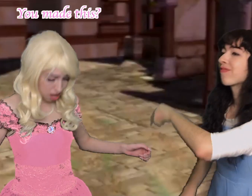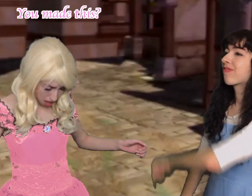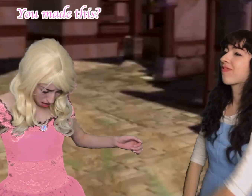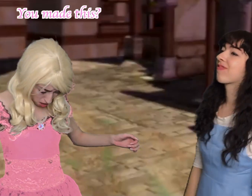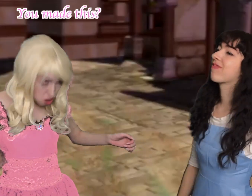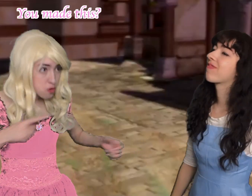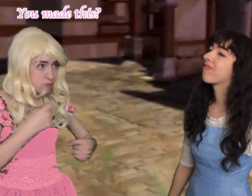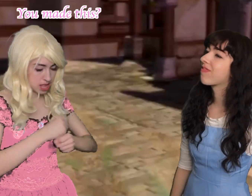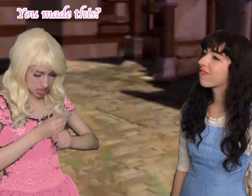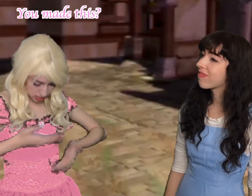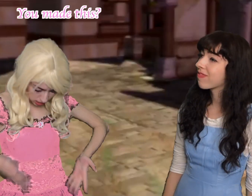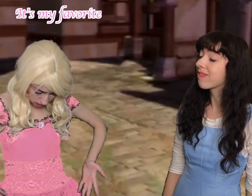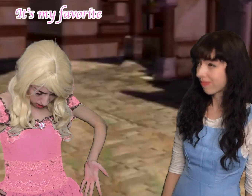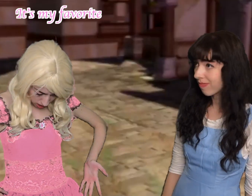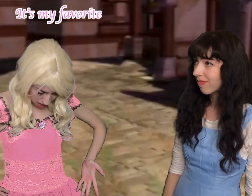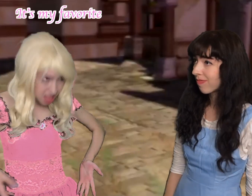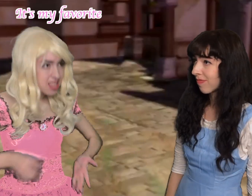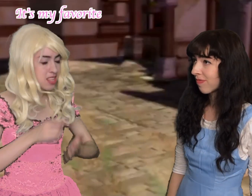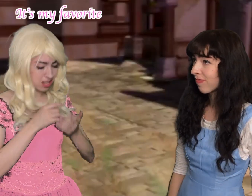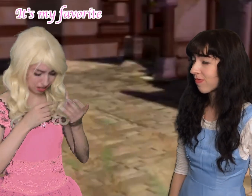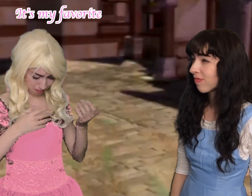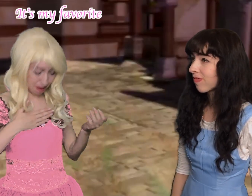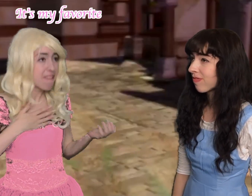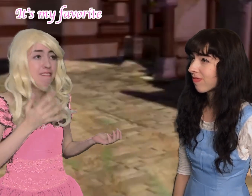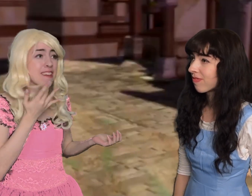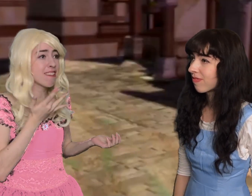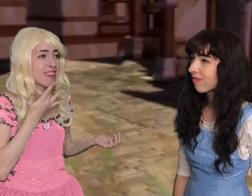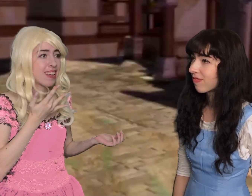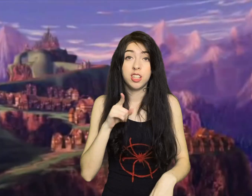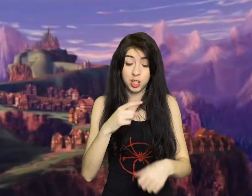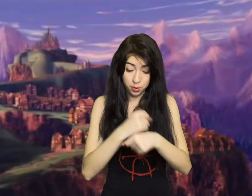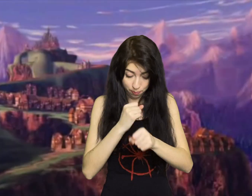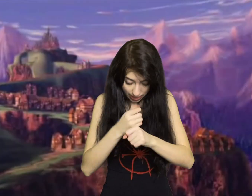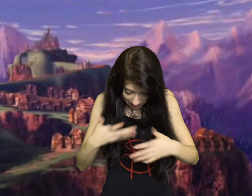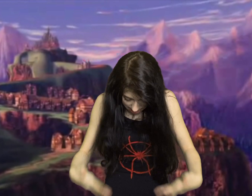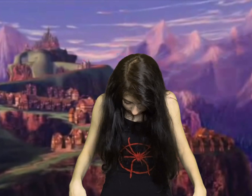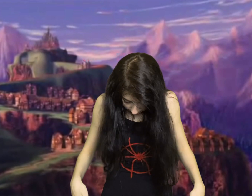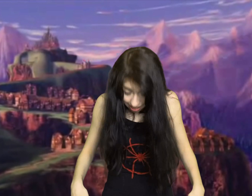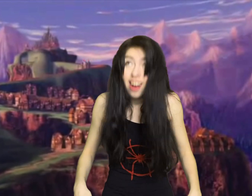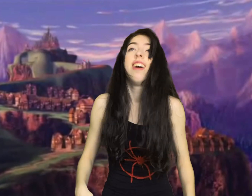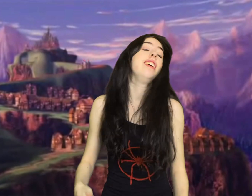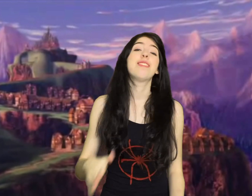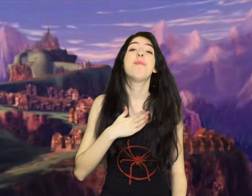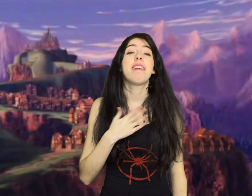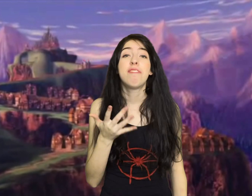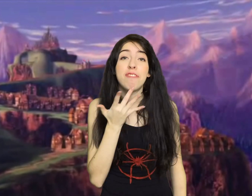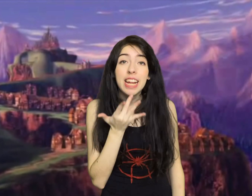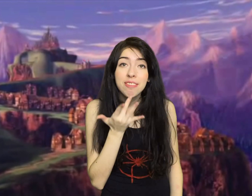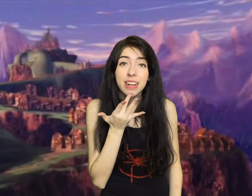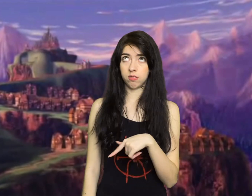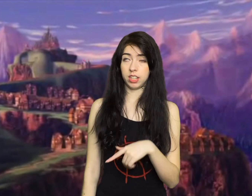you made this? it's my favorite YOU MADE THIS? it's MY FAVORITE